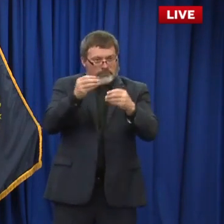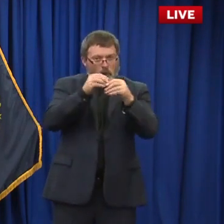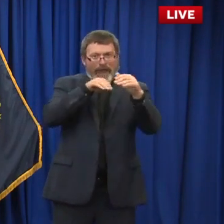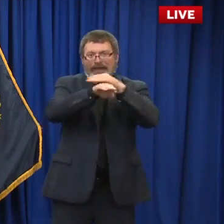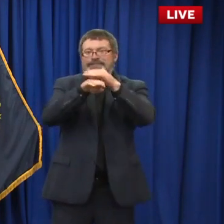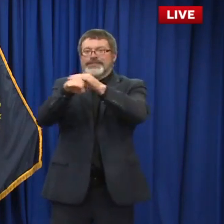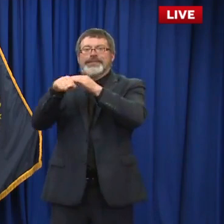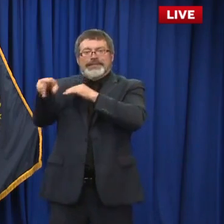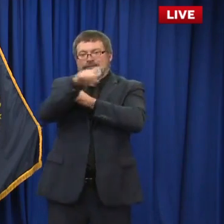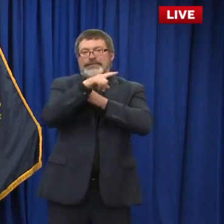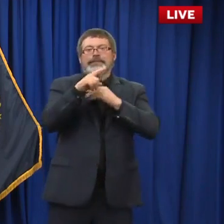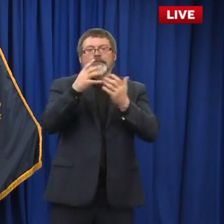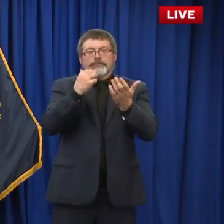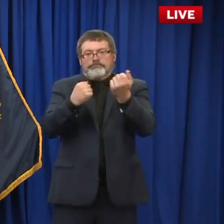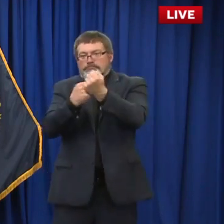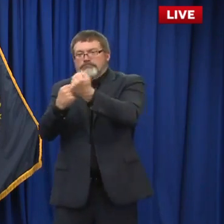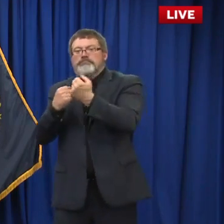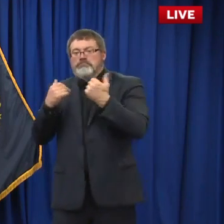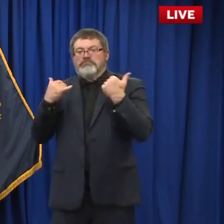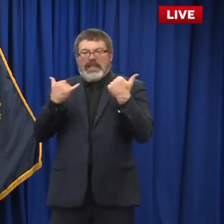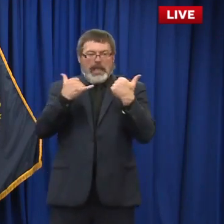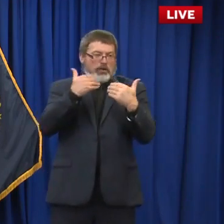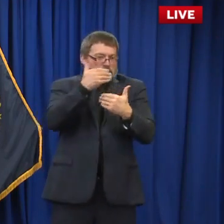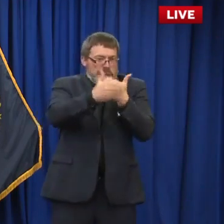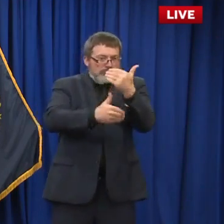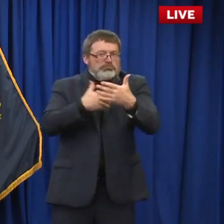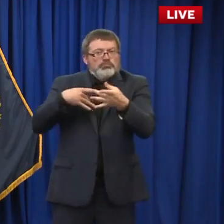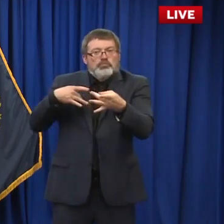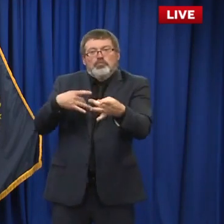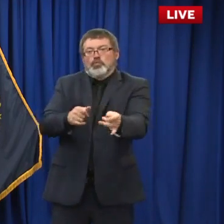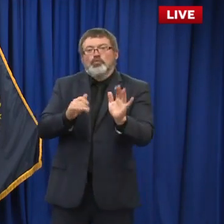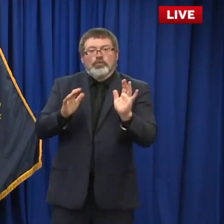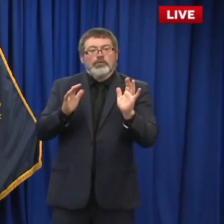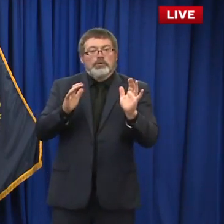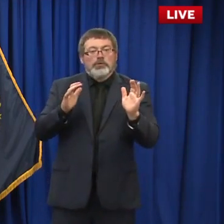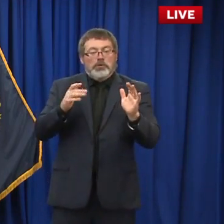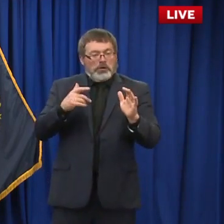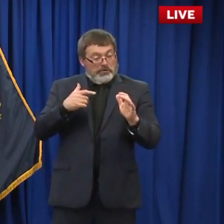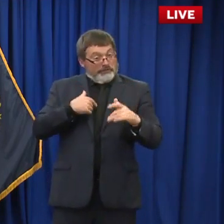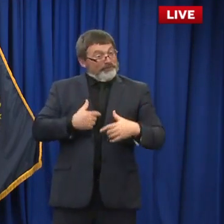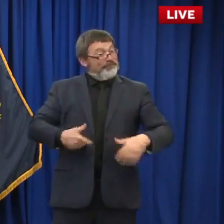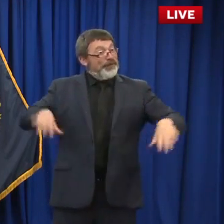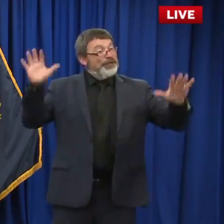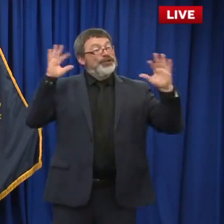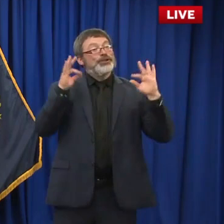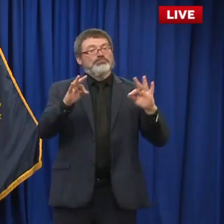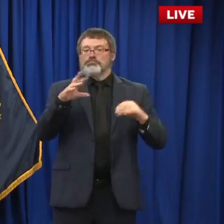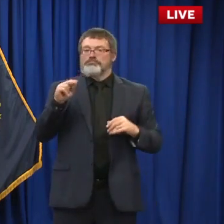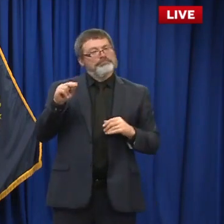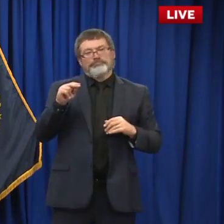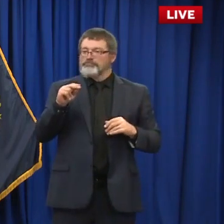THE DOORWAY SYSTEM IS IT PROVIDING BETTER RURAL ACCESS TO CARE, ALL OF THOSE THINGS ARE MUCH MORE INTEGRATED IN TO A NETWORK, MUCH MORE EFFICIENT SYSTEM.